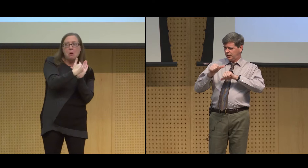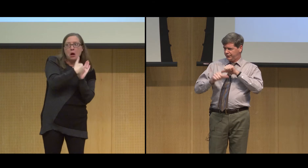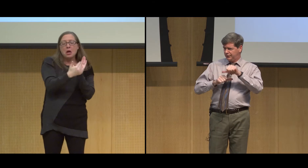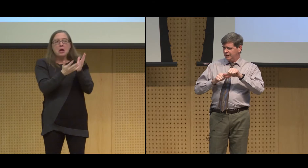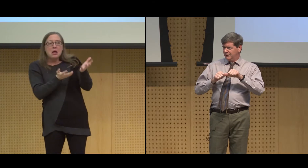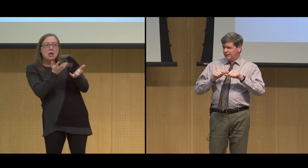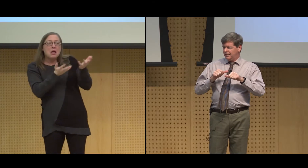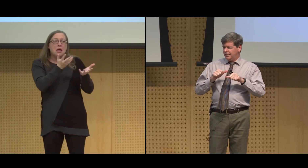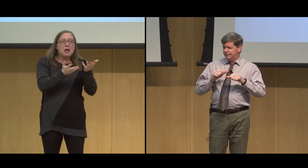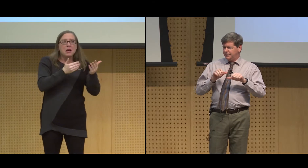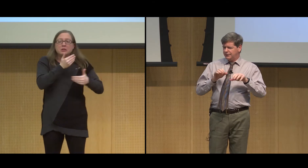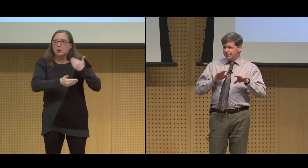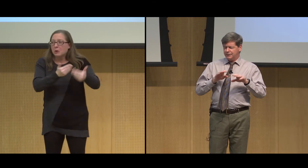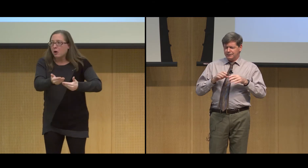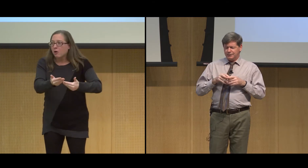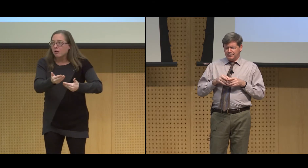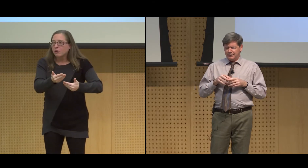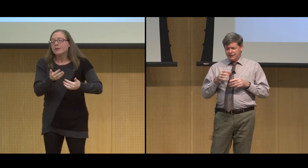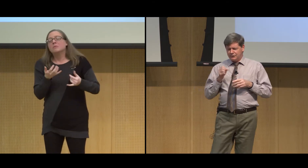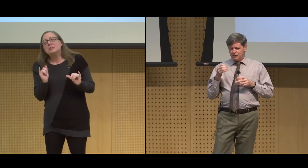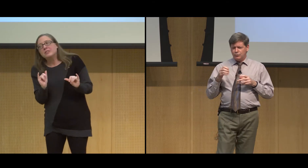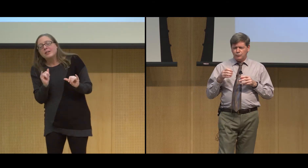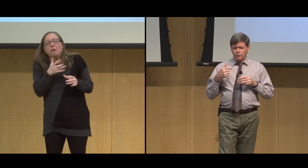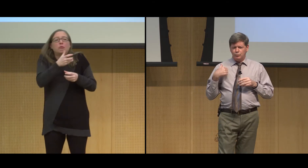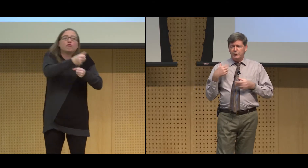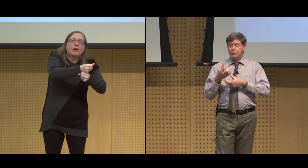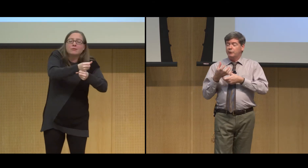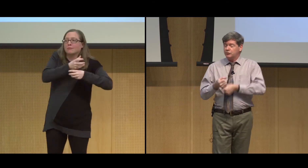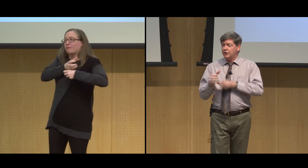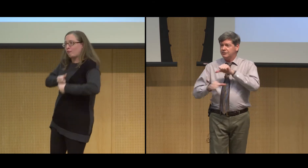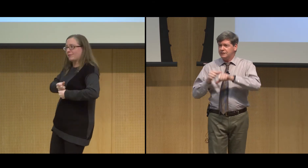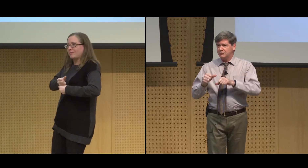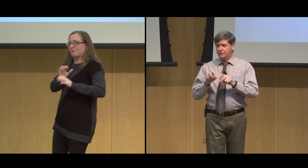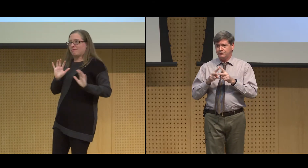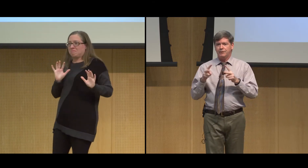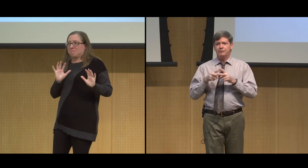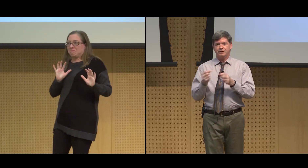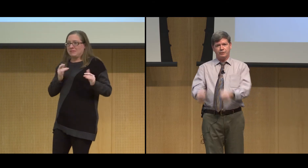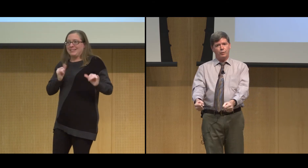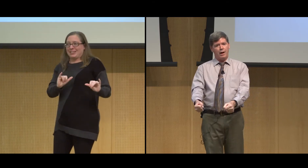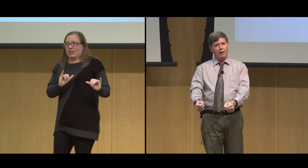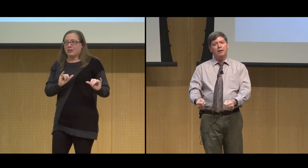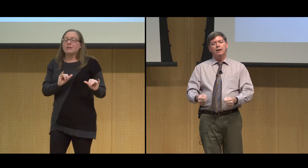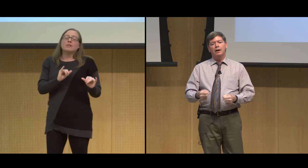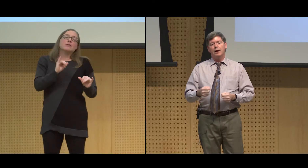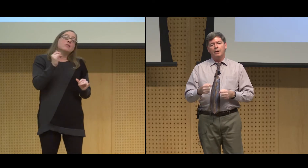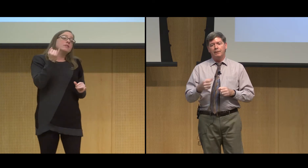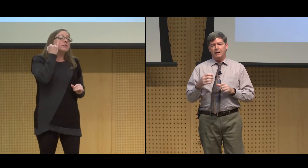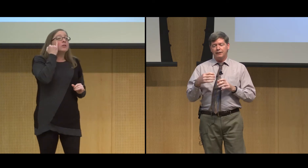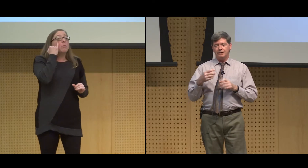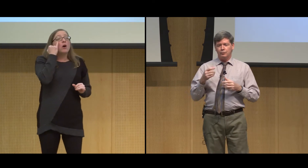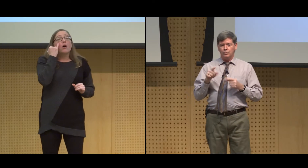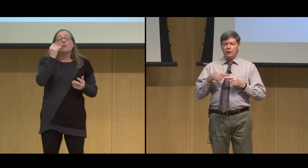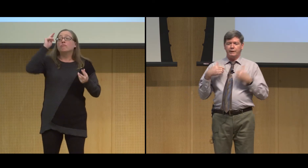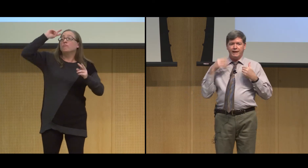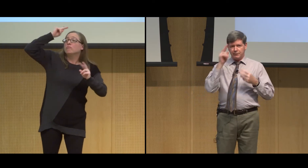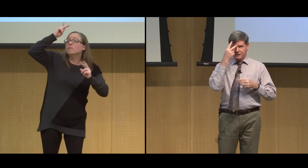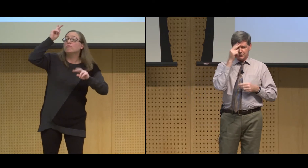um, in a--and so, but we trusted each other very, very well. Um, and when we had a misunderstanding